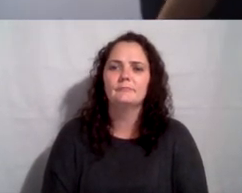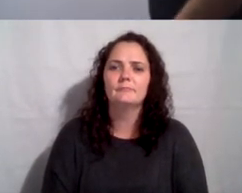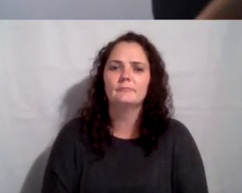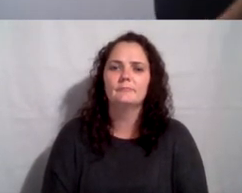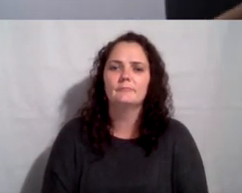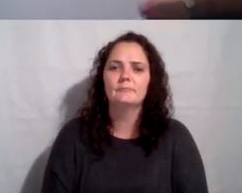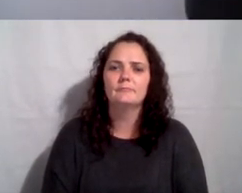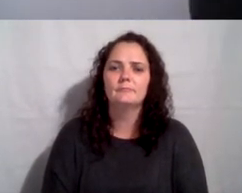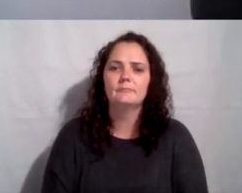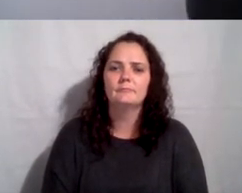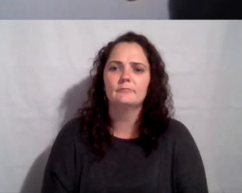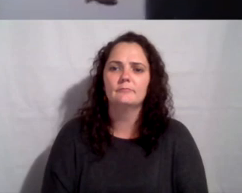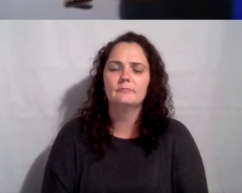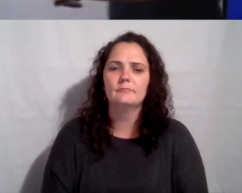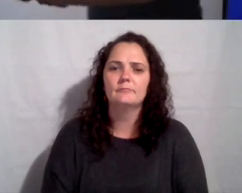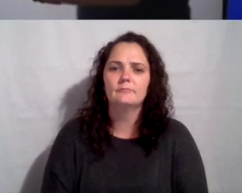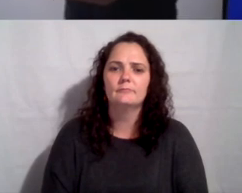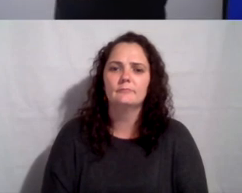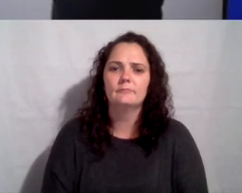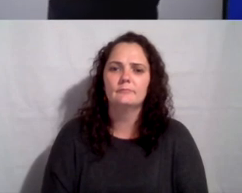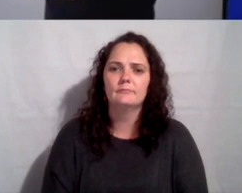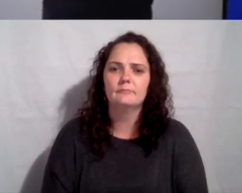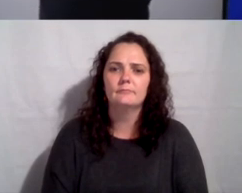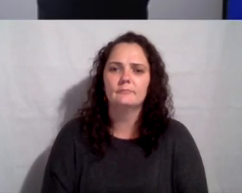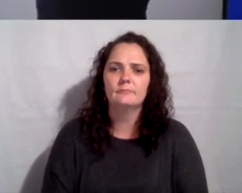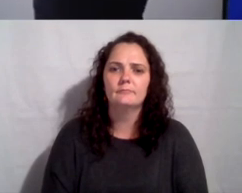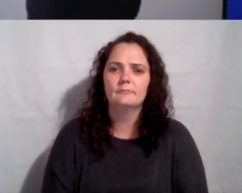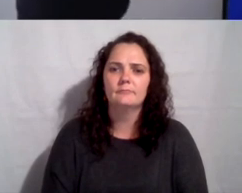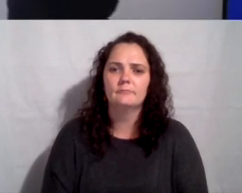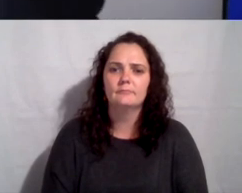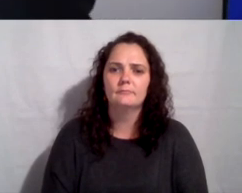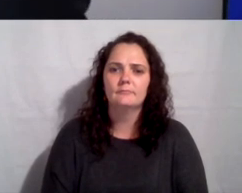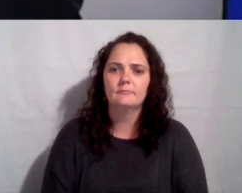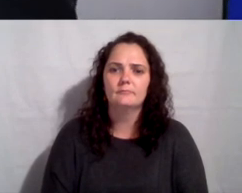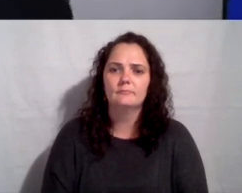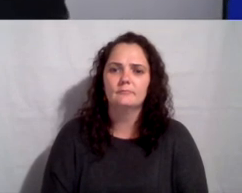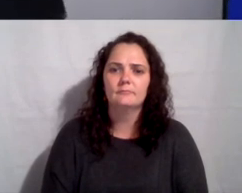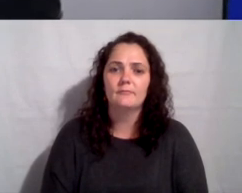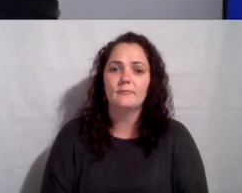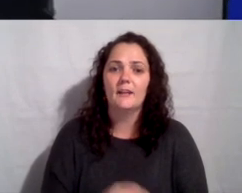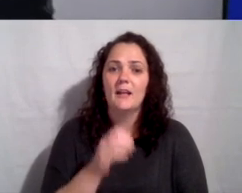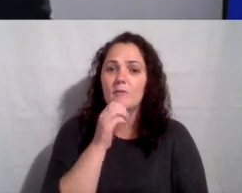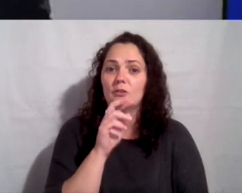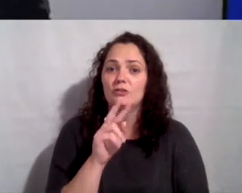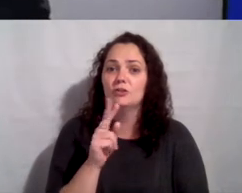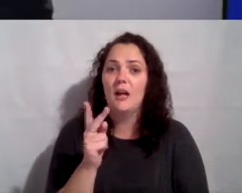Alright and then I’m going to call out the change and they're going to do a very slight movement where they just shift their